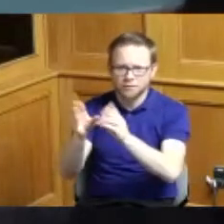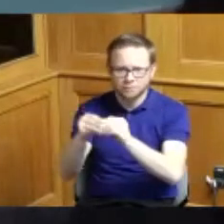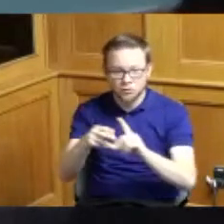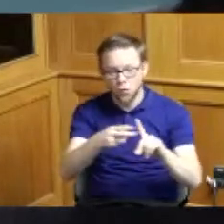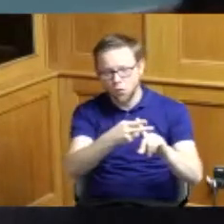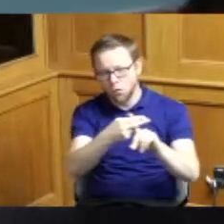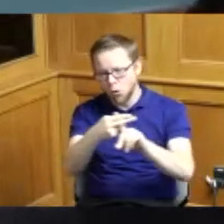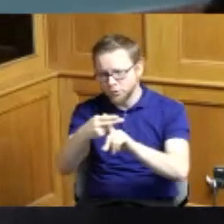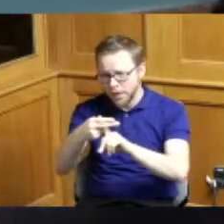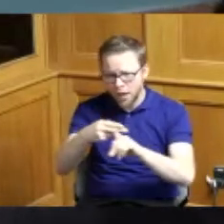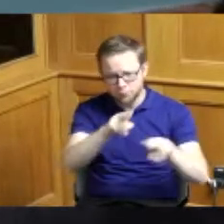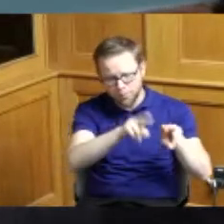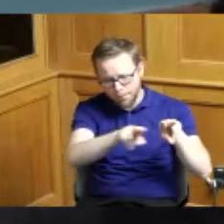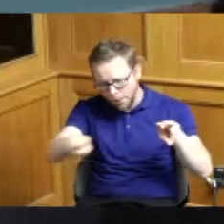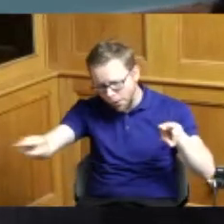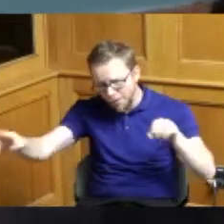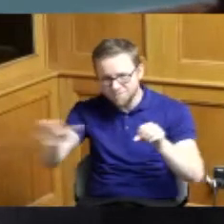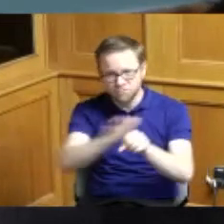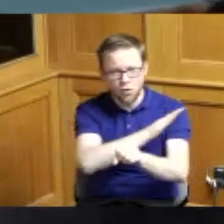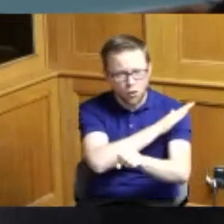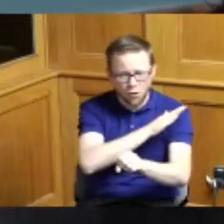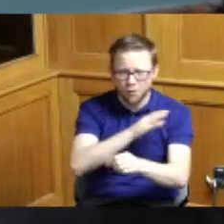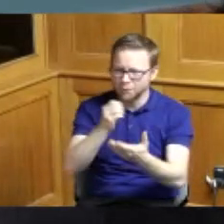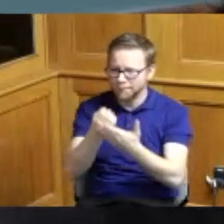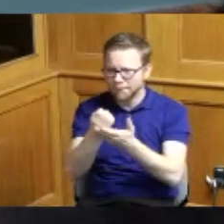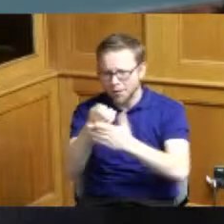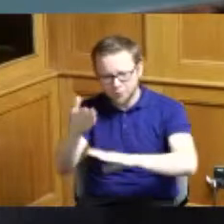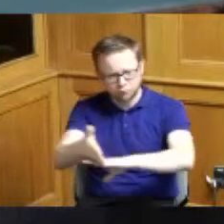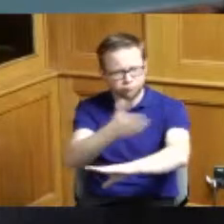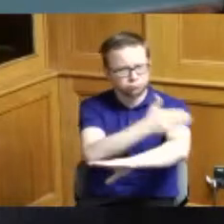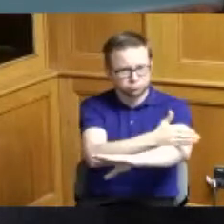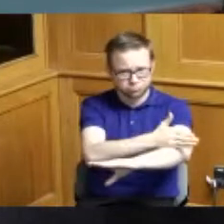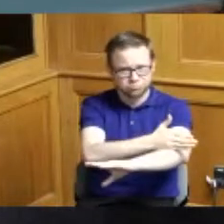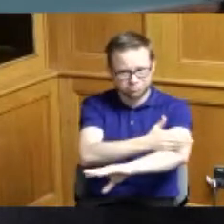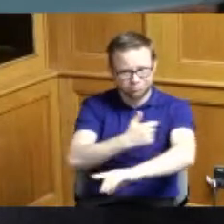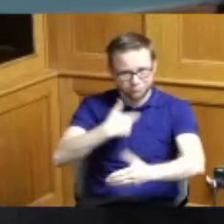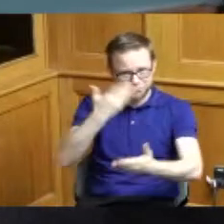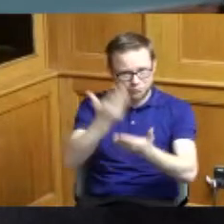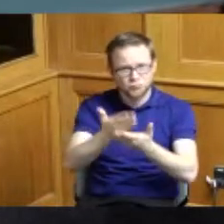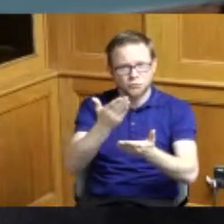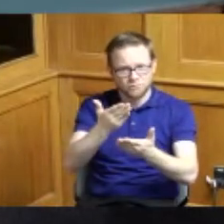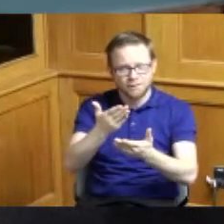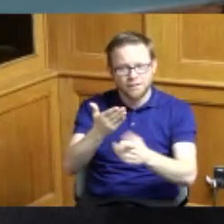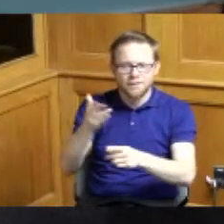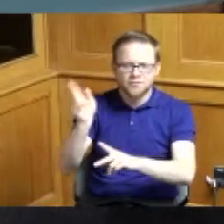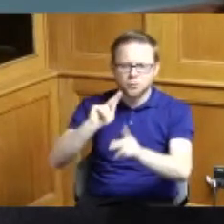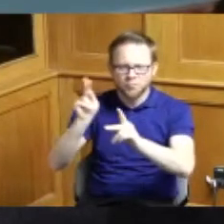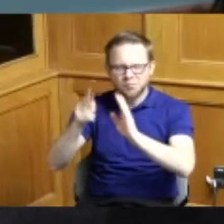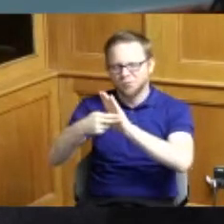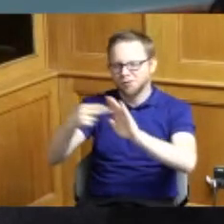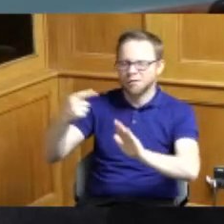and in fact was deemed at one point the number one cheerleader for Cincinnati in terms of bringing